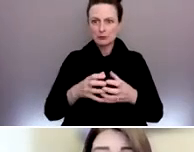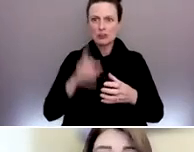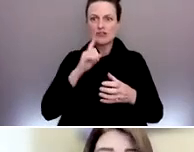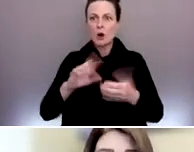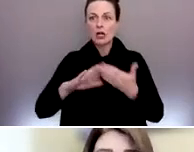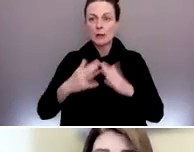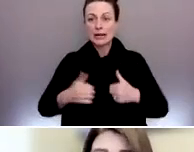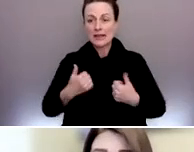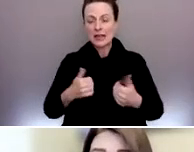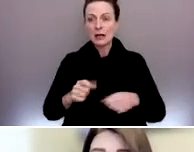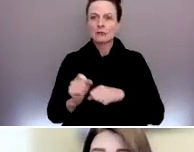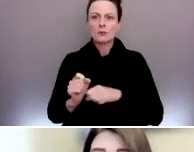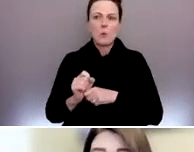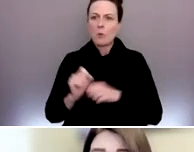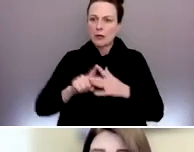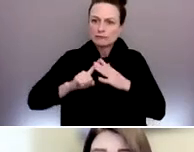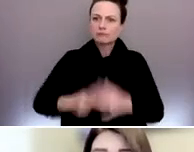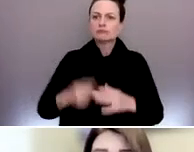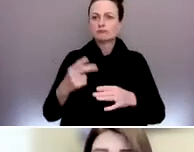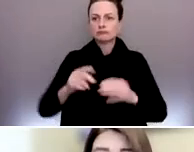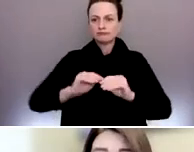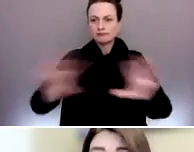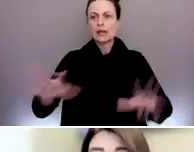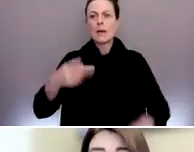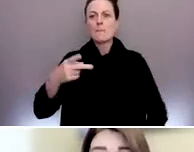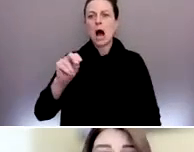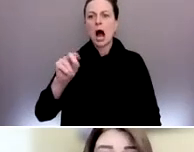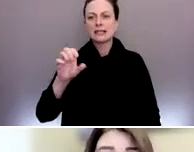launched black feathers podcast which focuses on Native American experiences and journeys